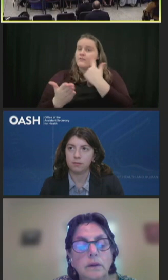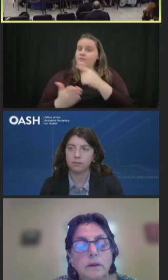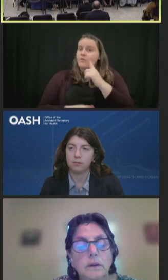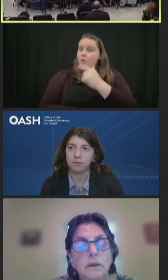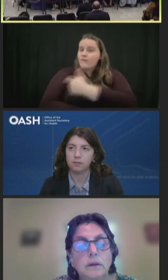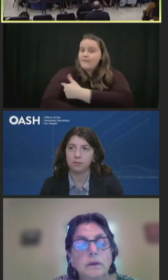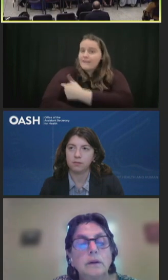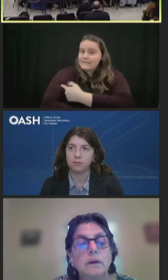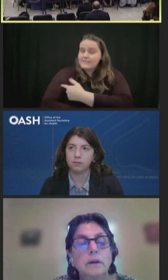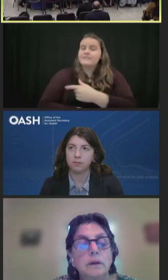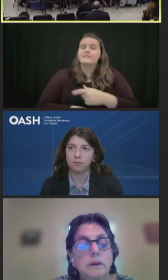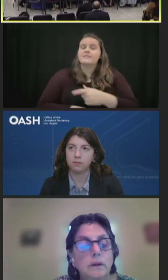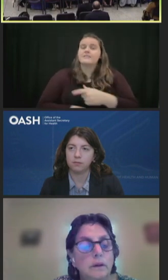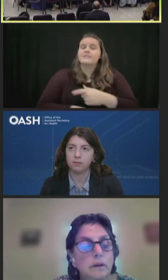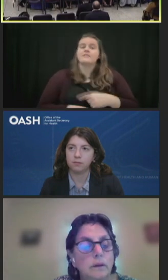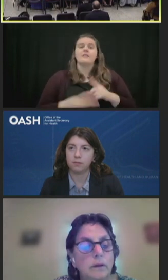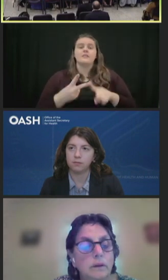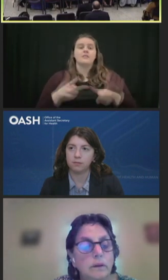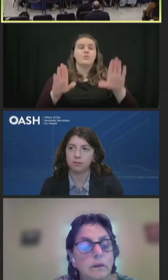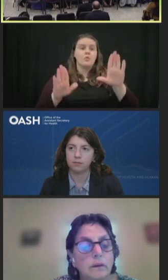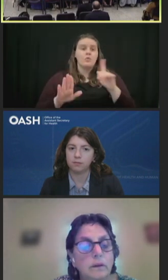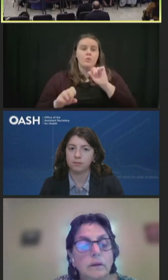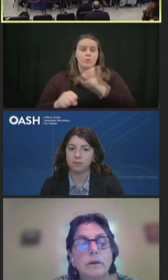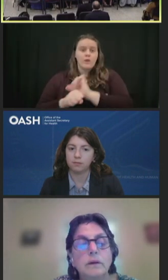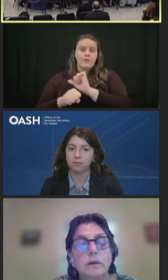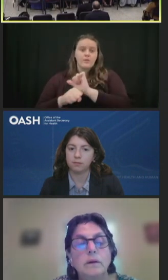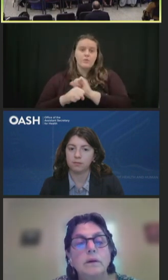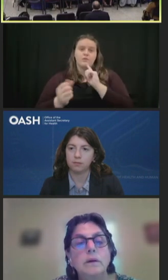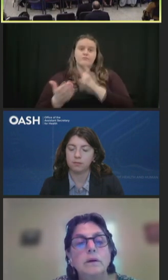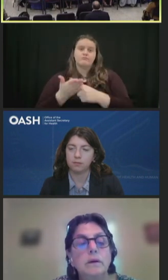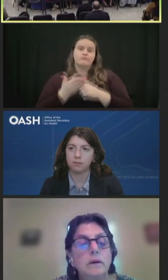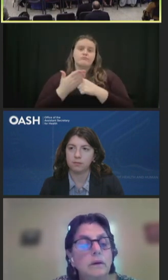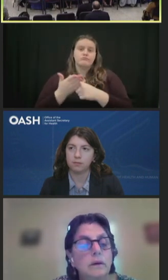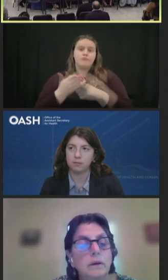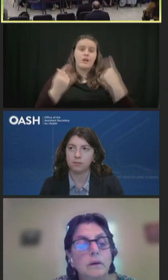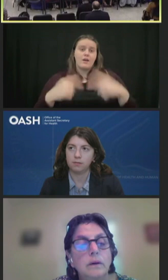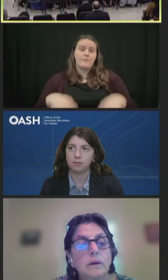you know, the great work that was talked about being done in Denver and in Colorado